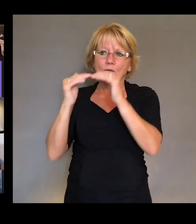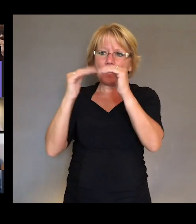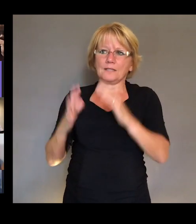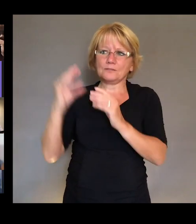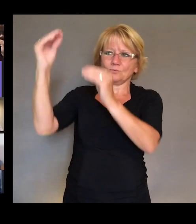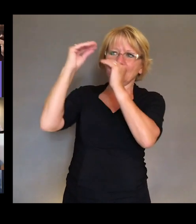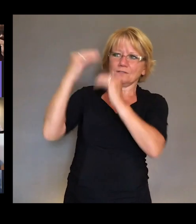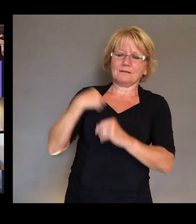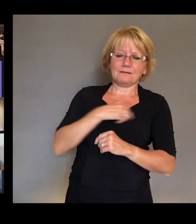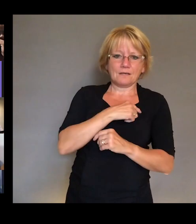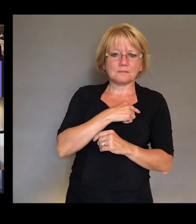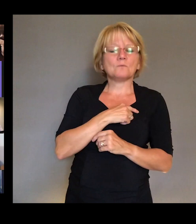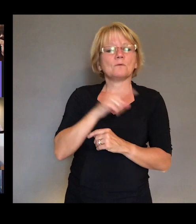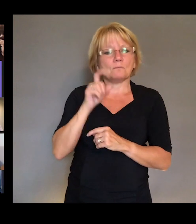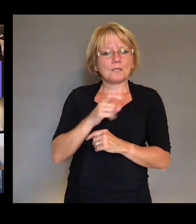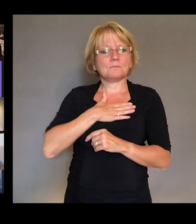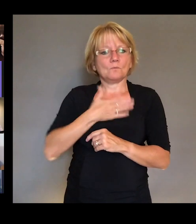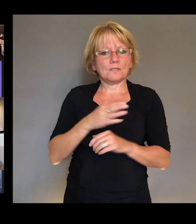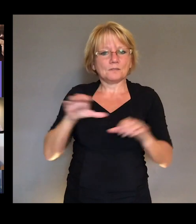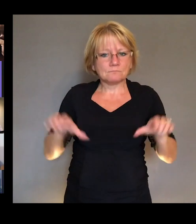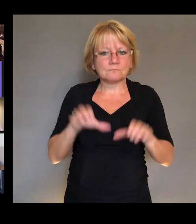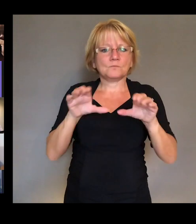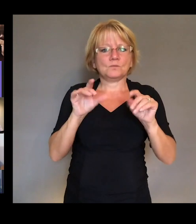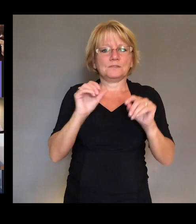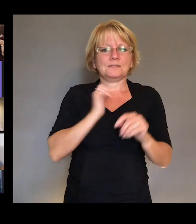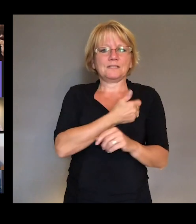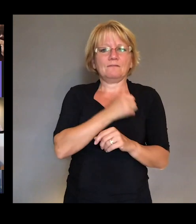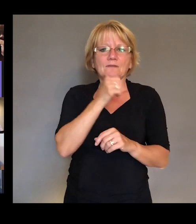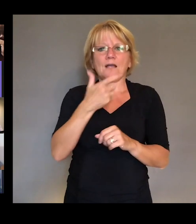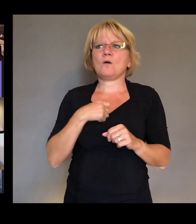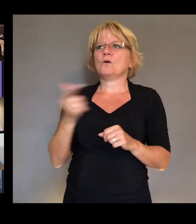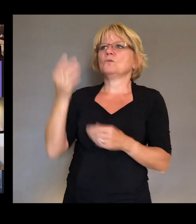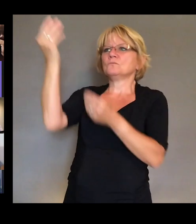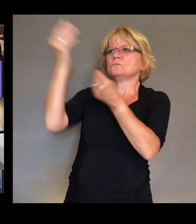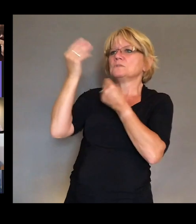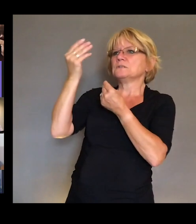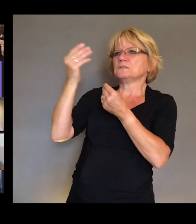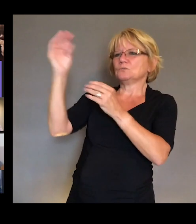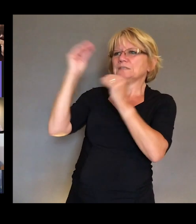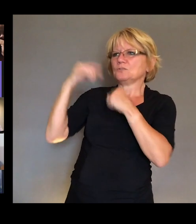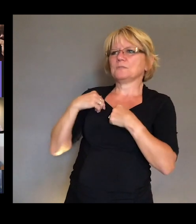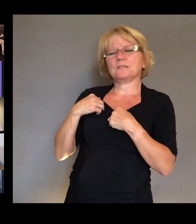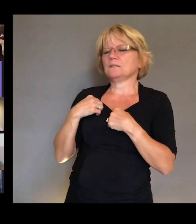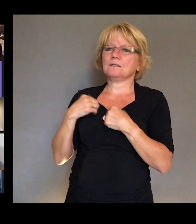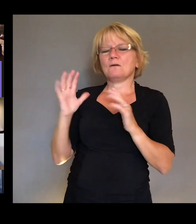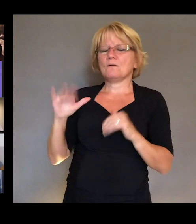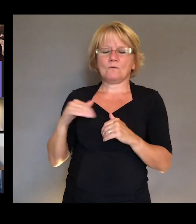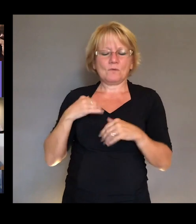to educate us, right. Like we have to be willing to do that work and not take the off ramps, the easy off-ramps, where the conversation gets a little difficult.